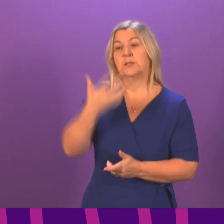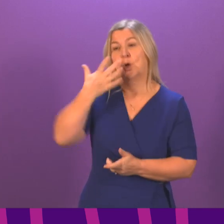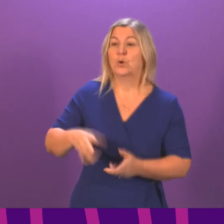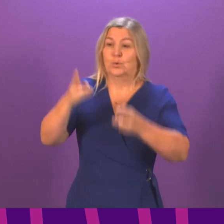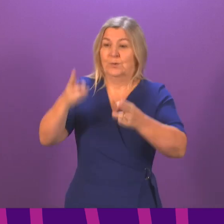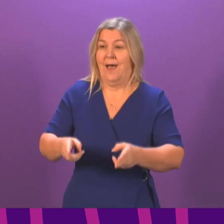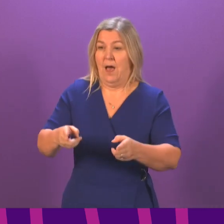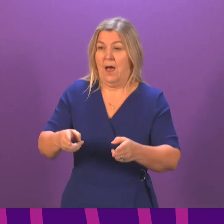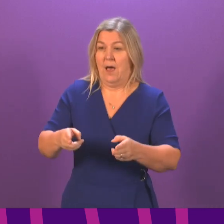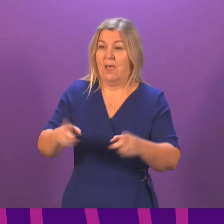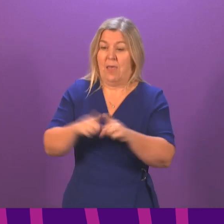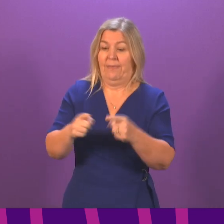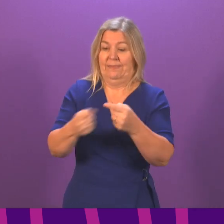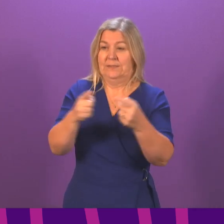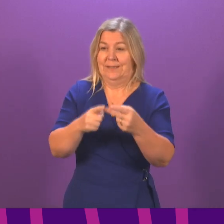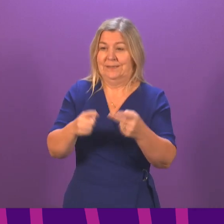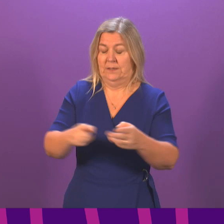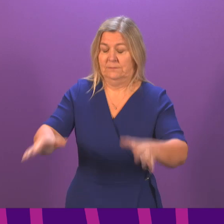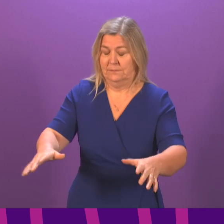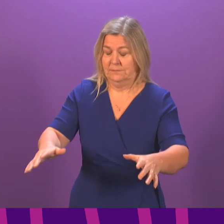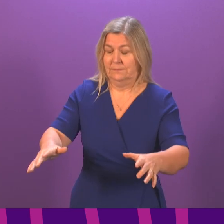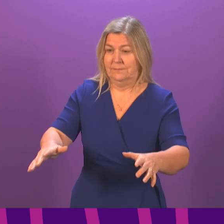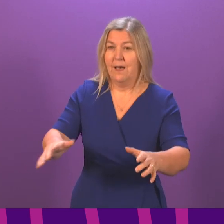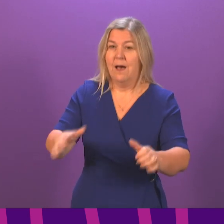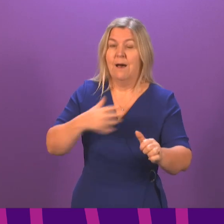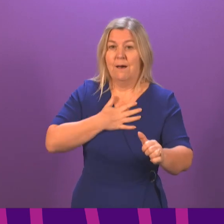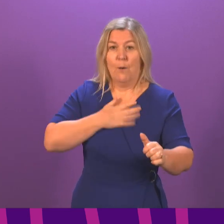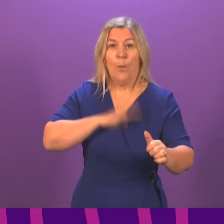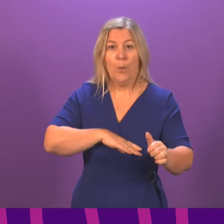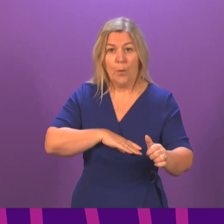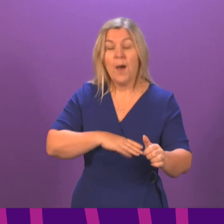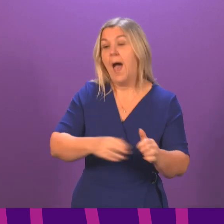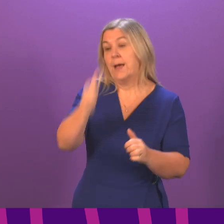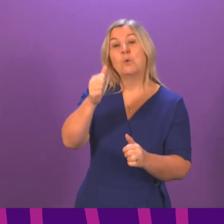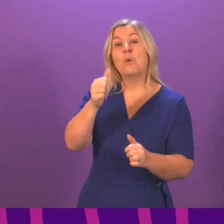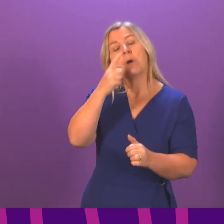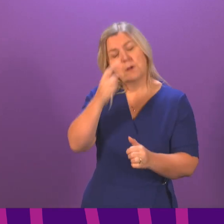We know that visits can be done safely and I know that the First Minister cares, but